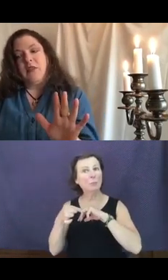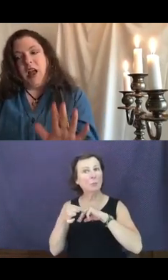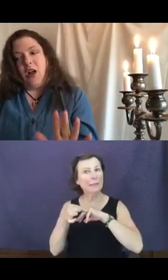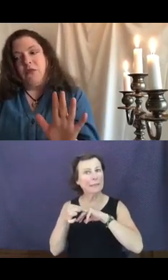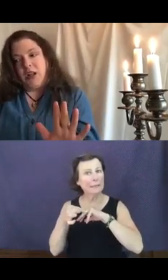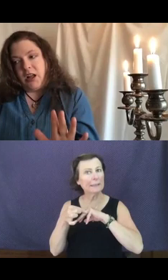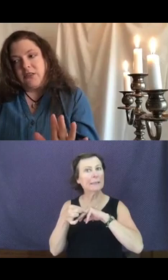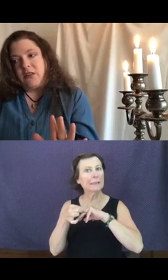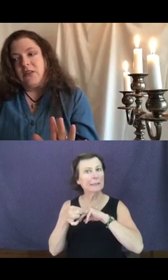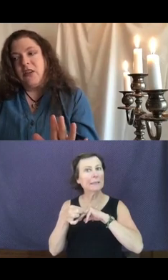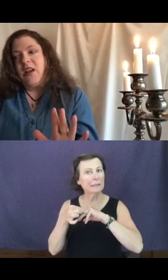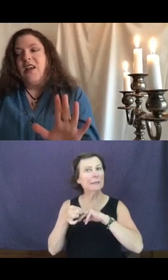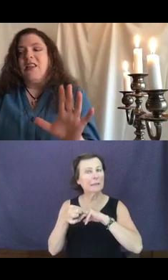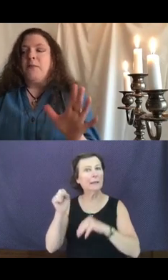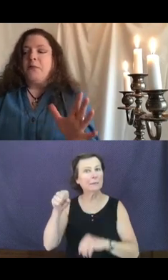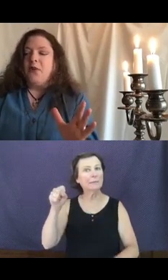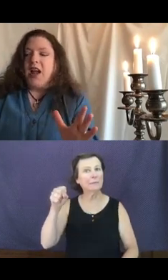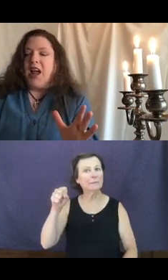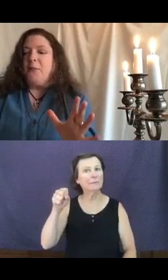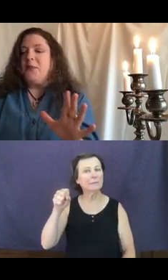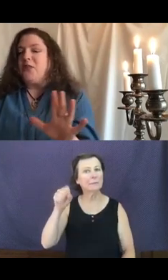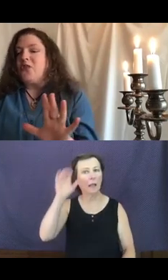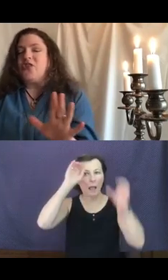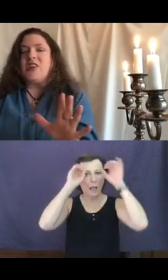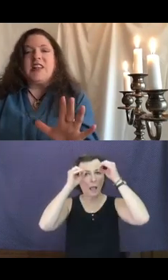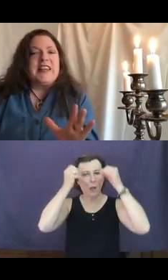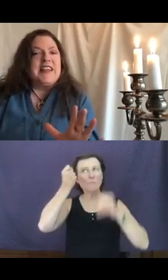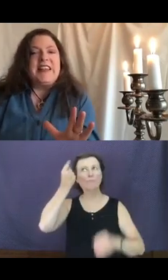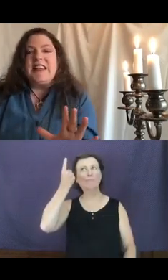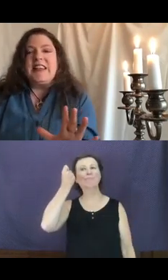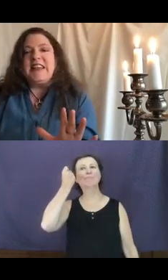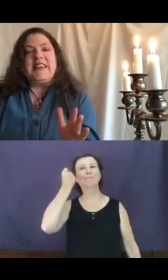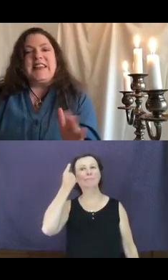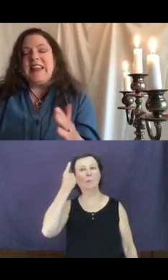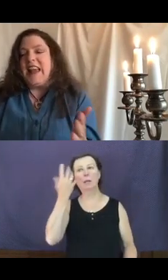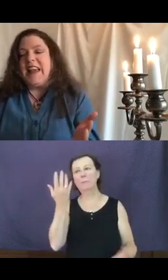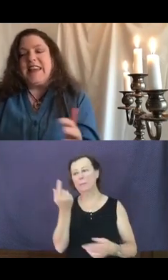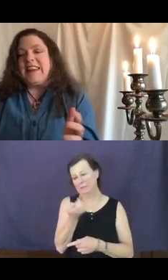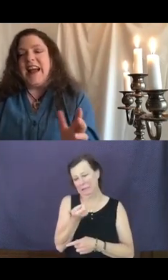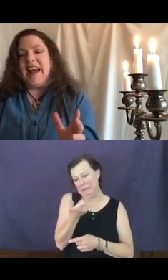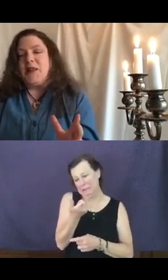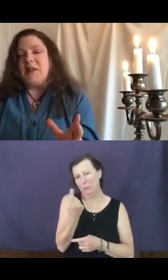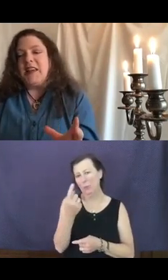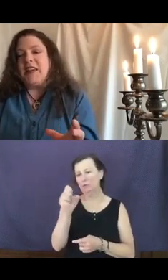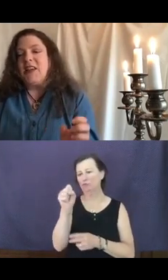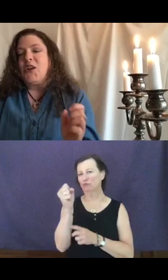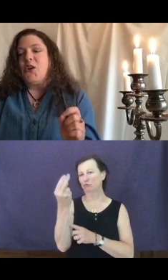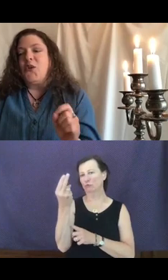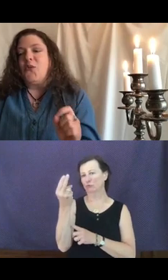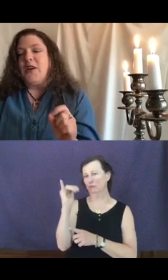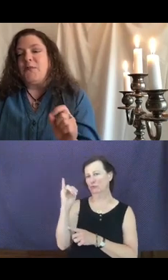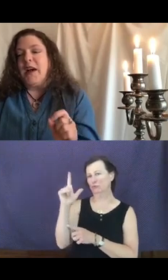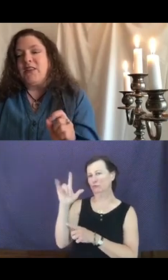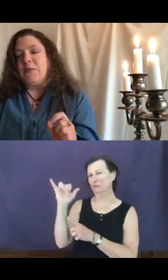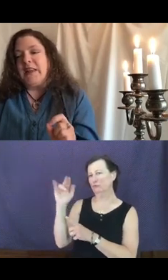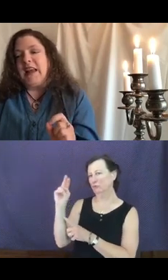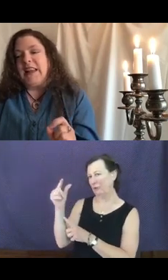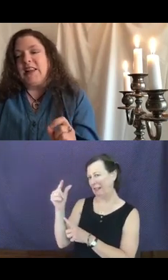Owl realizes that perhaps the shilling in today's economy was possibly a little